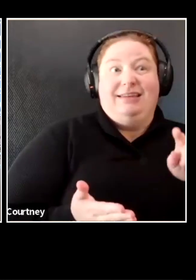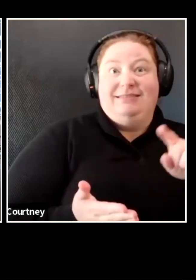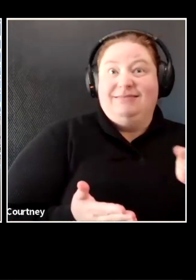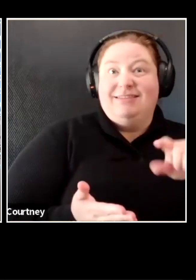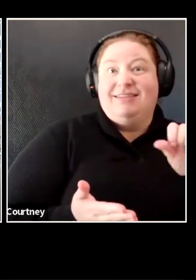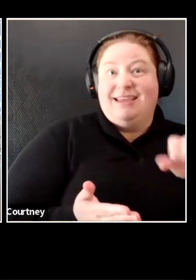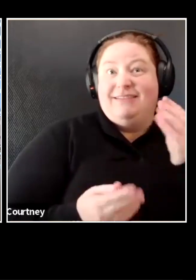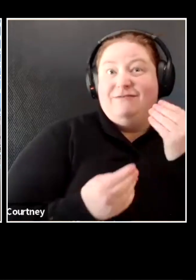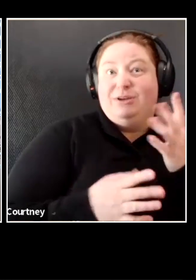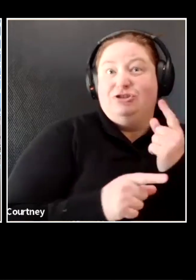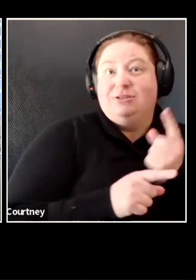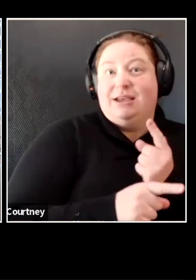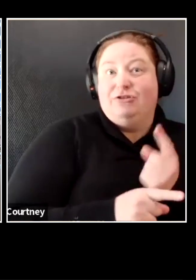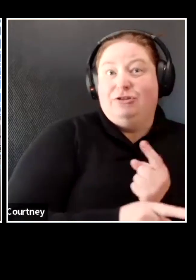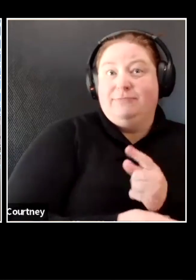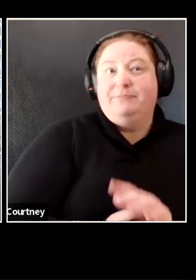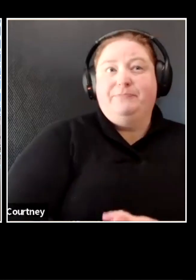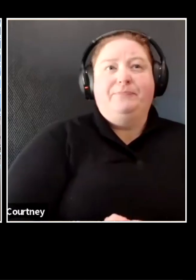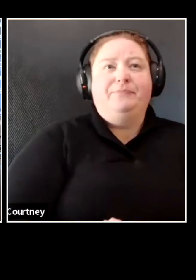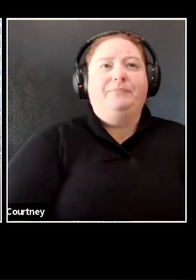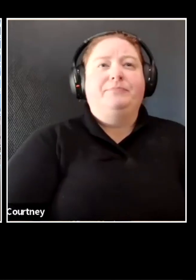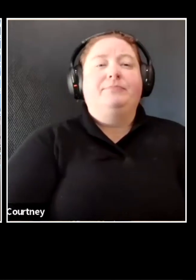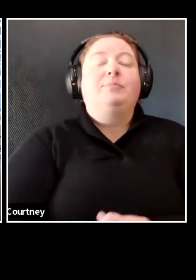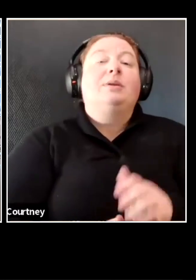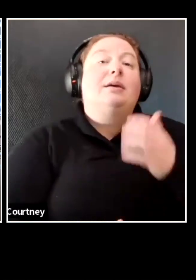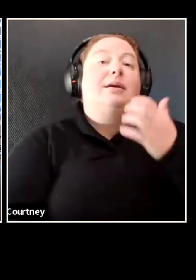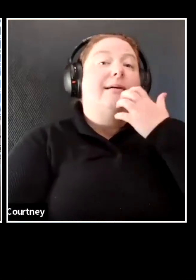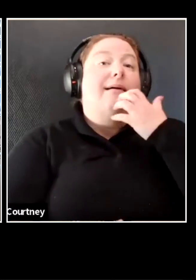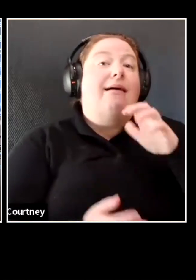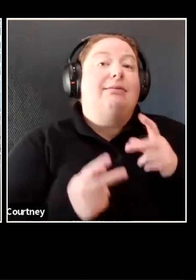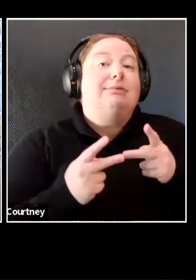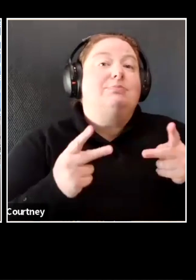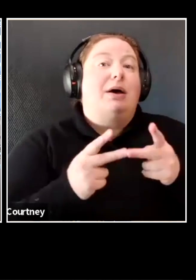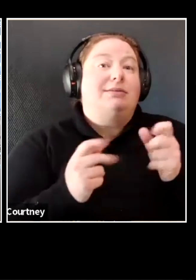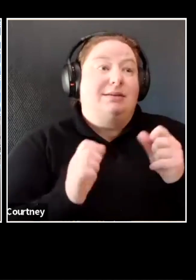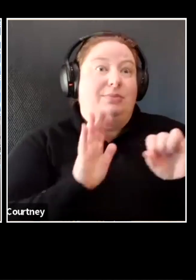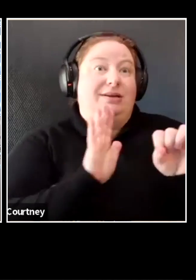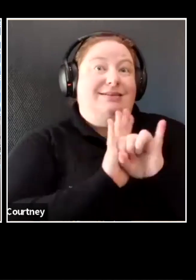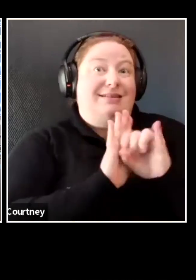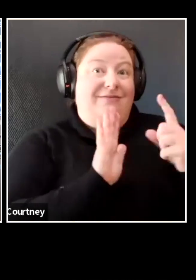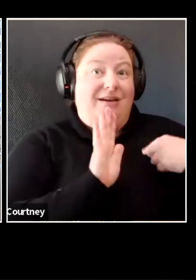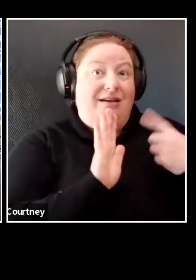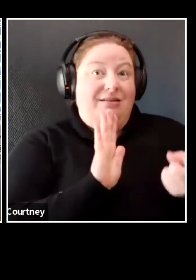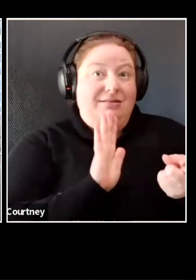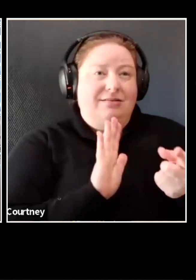and in particular those hotspots that were identified, um, I think in in one of our last